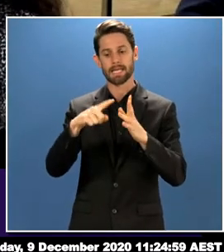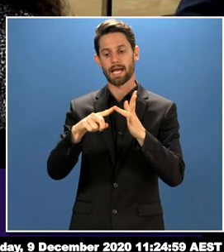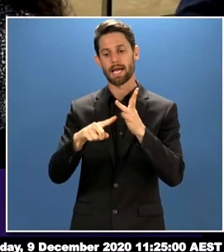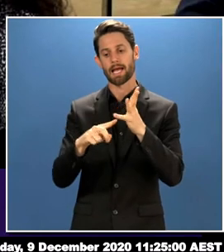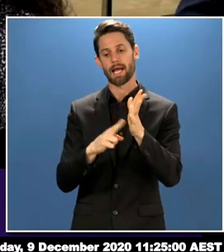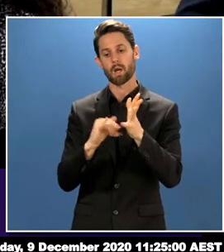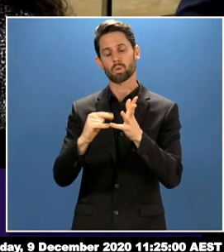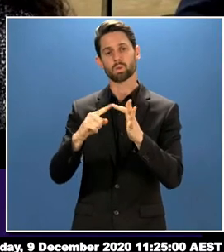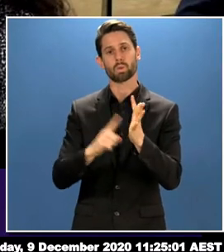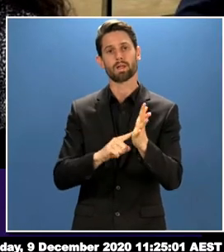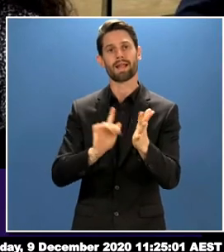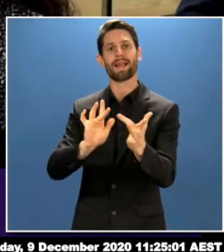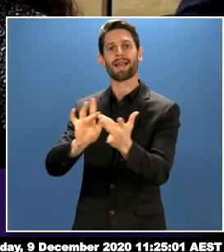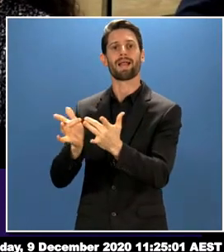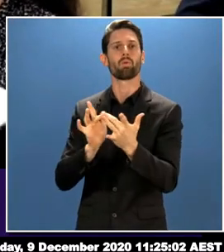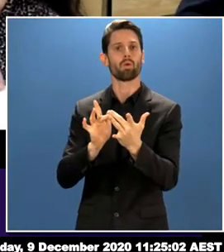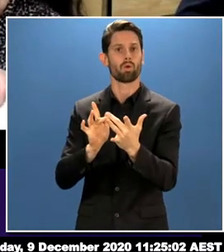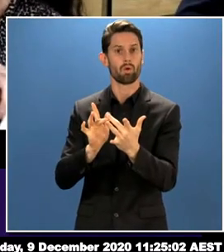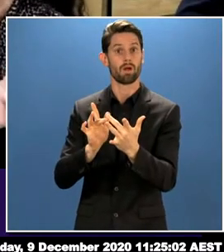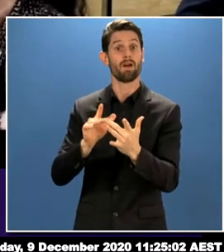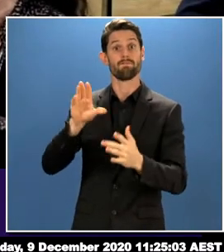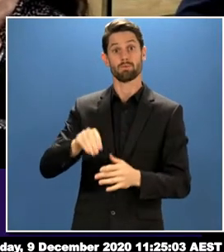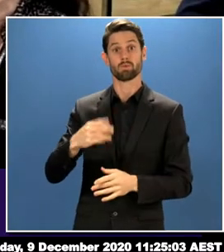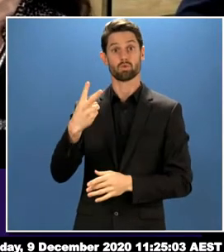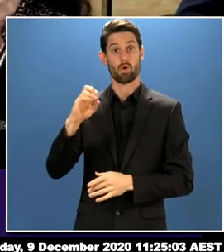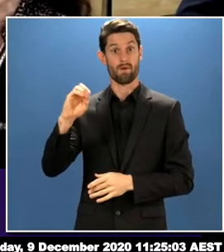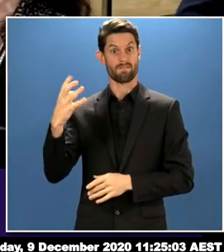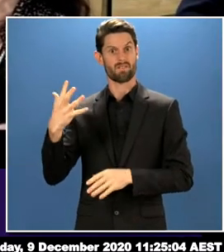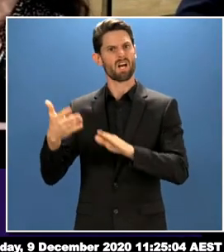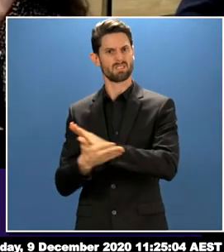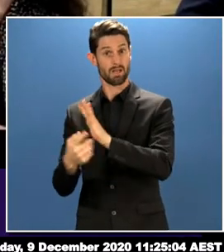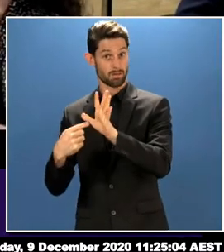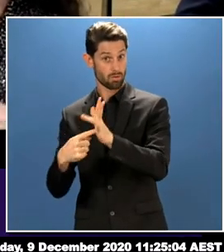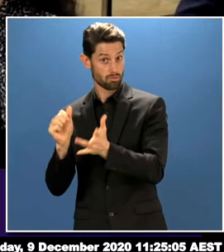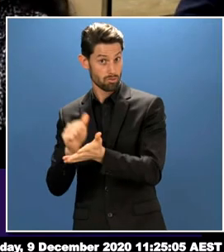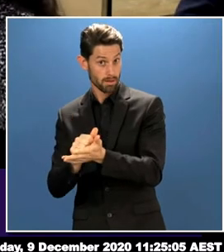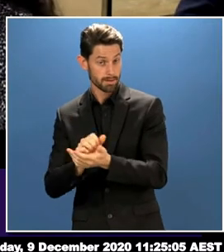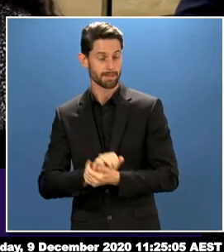the ATO since 2005? That's correct.